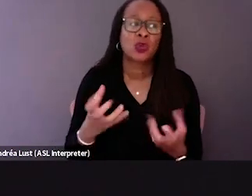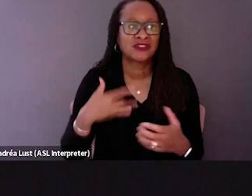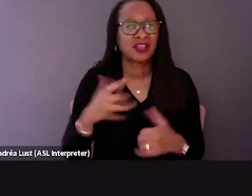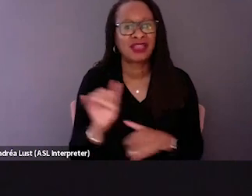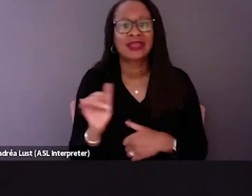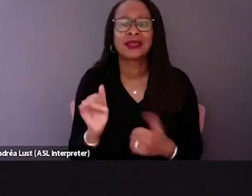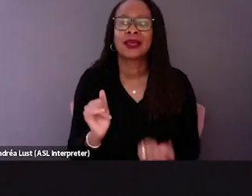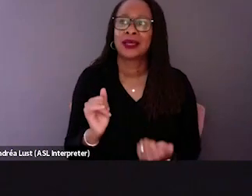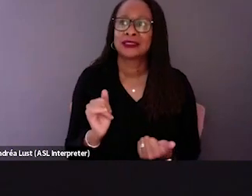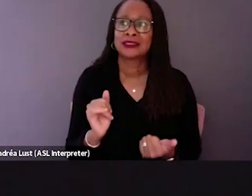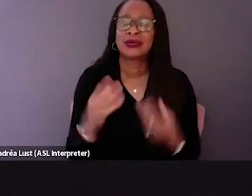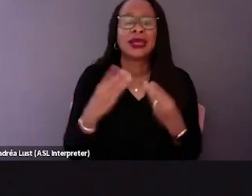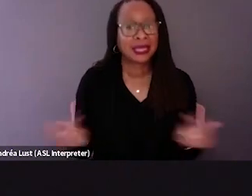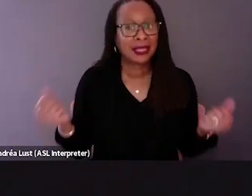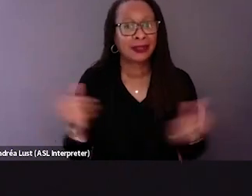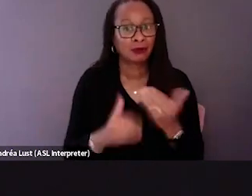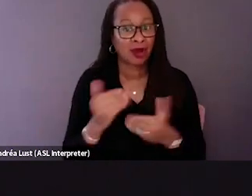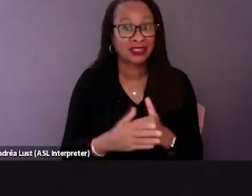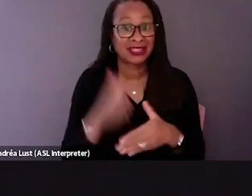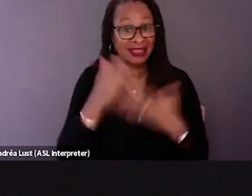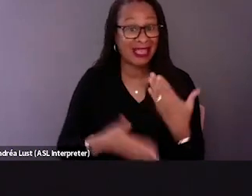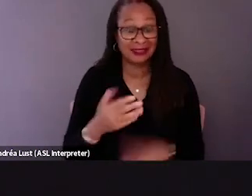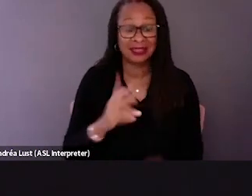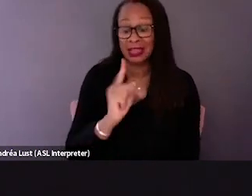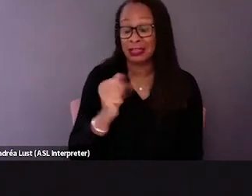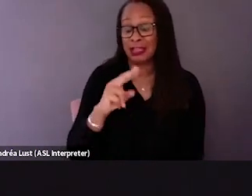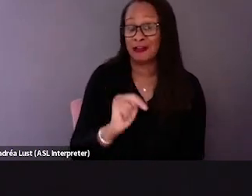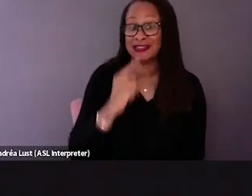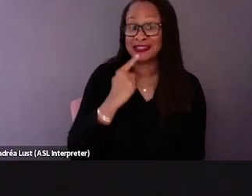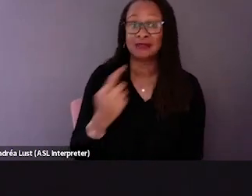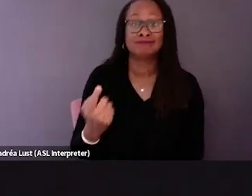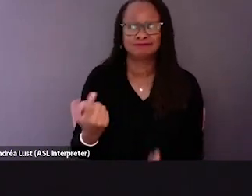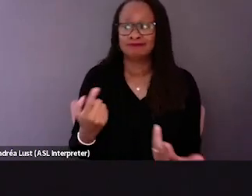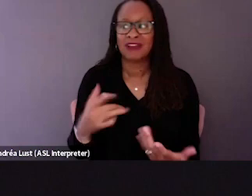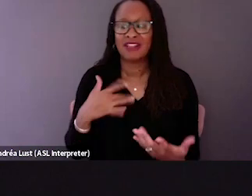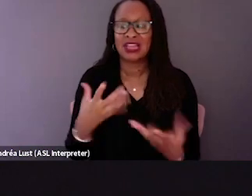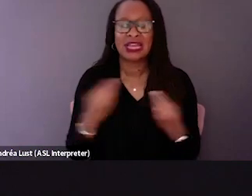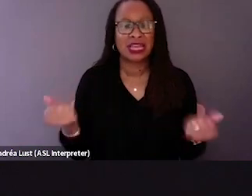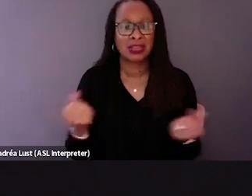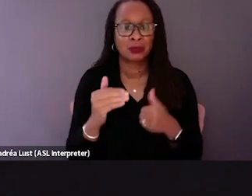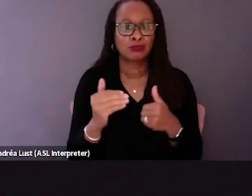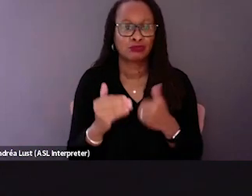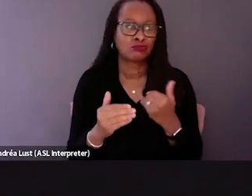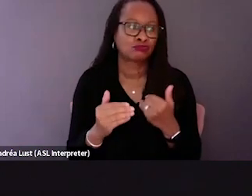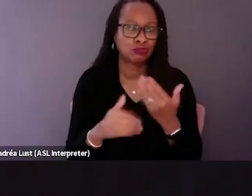and that's really in the end what she felt like she's, she came with us to Sundance. She came with us to every screening at Sundance.